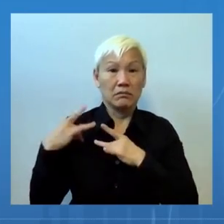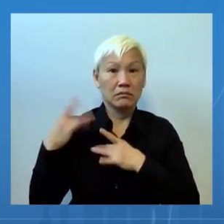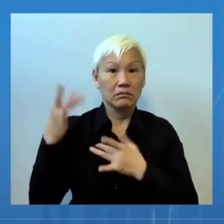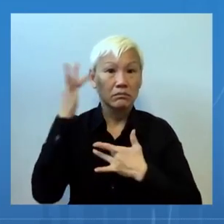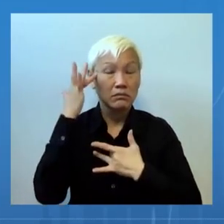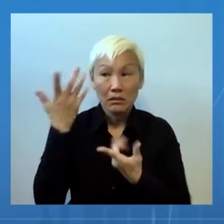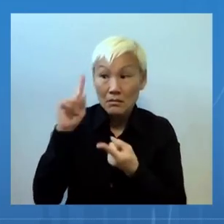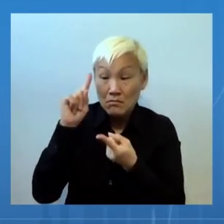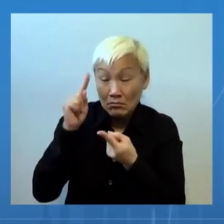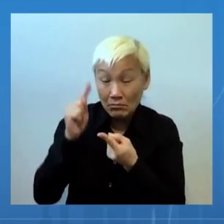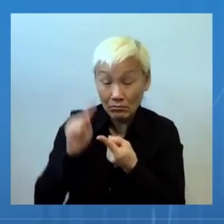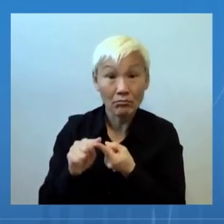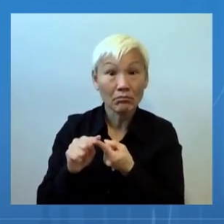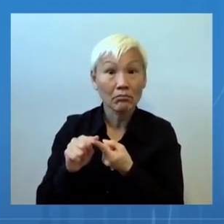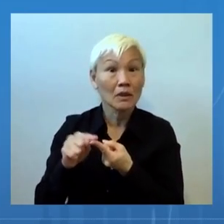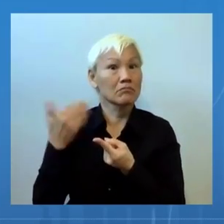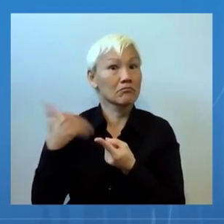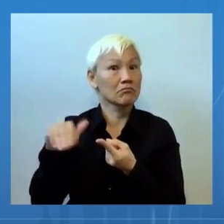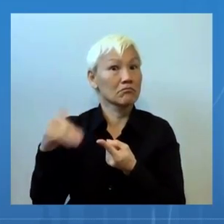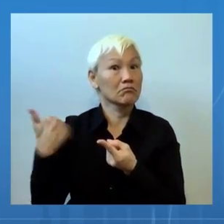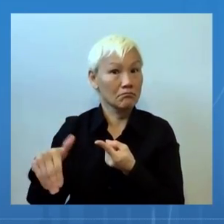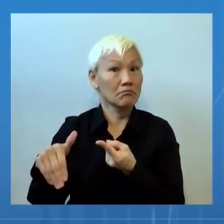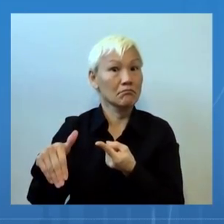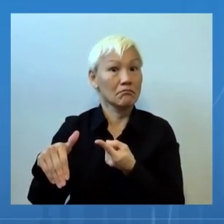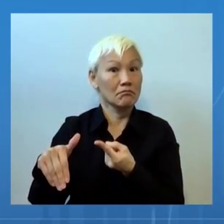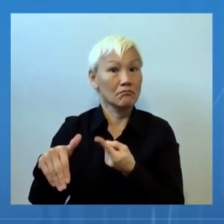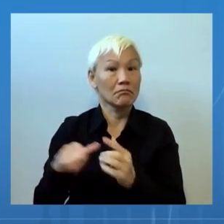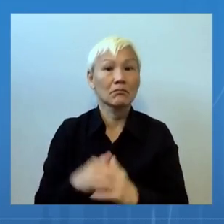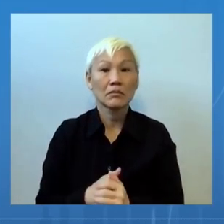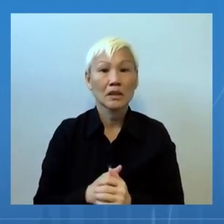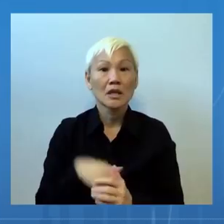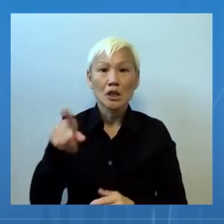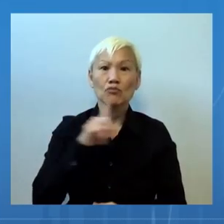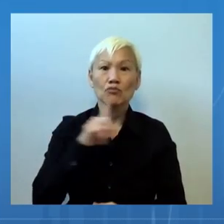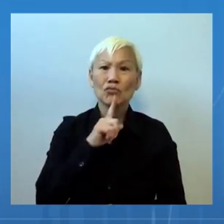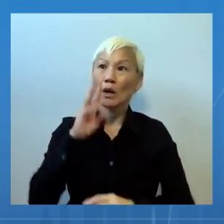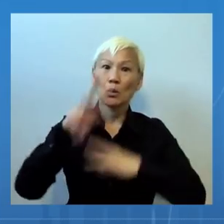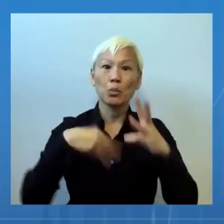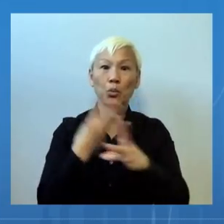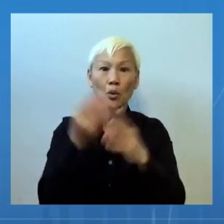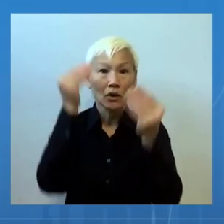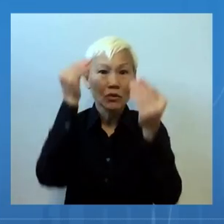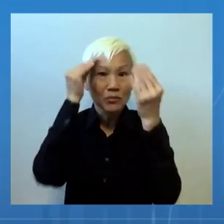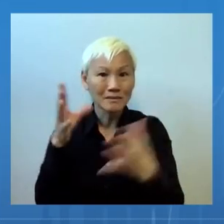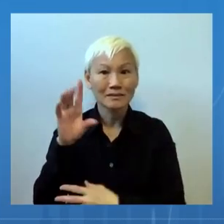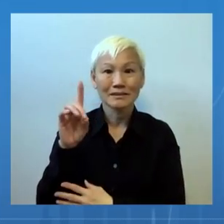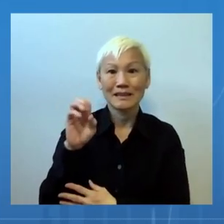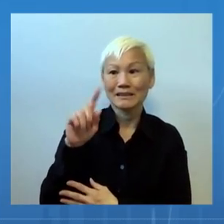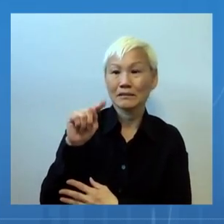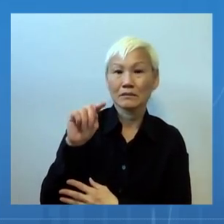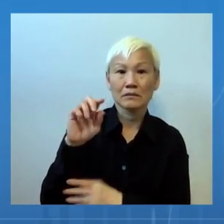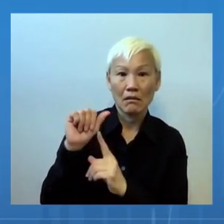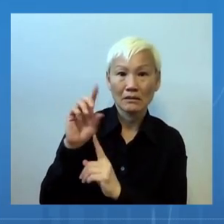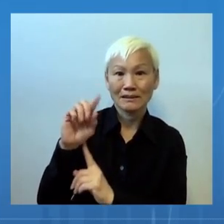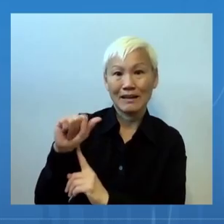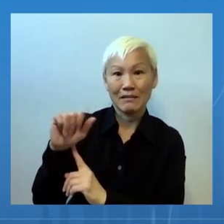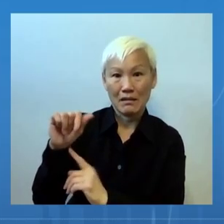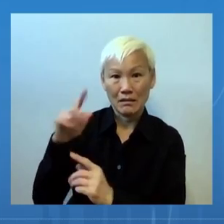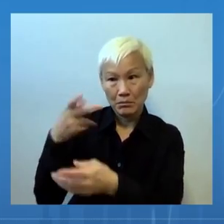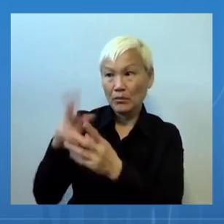Now, if you want to look at the real-world data on effectiveness of a third doses of COVID-19 vaccine -- next slide --